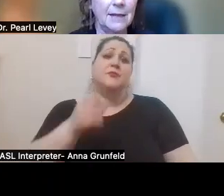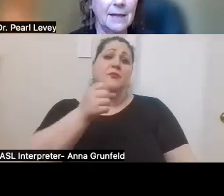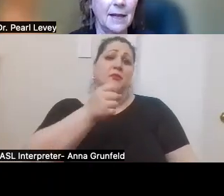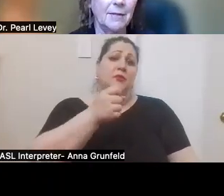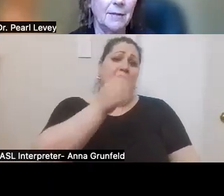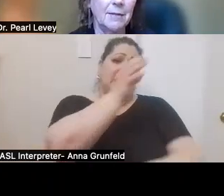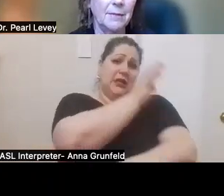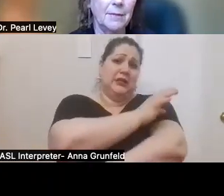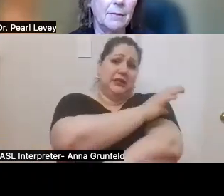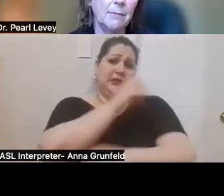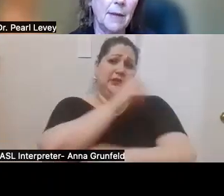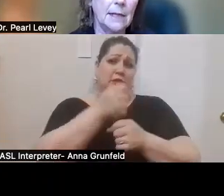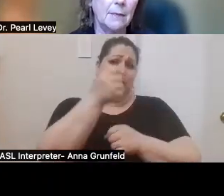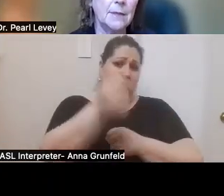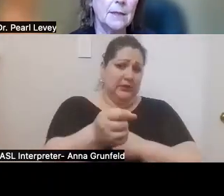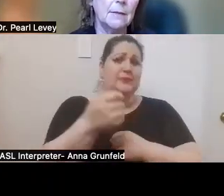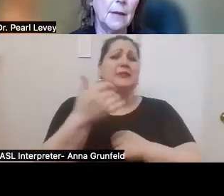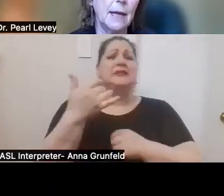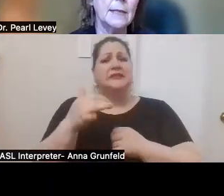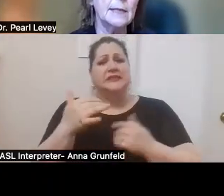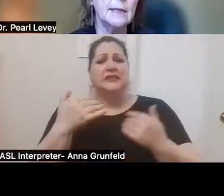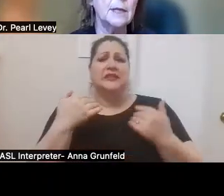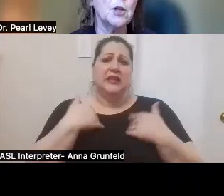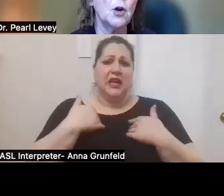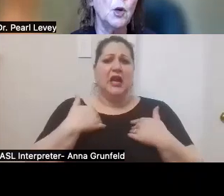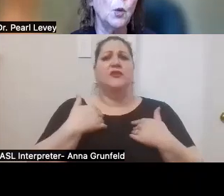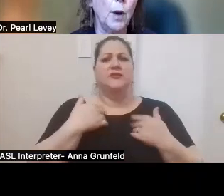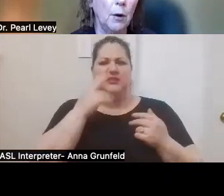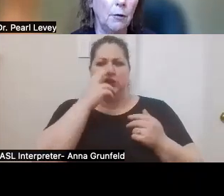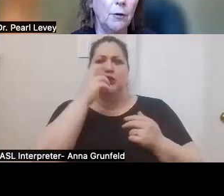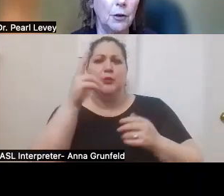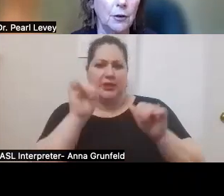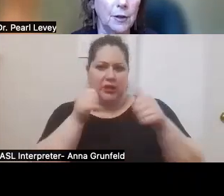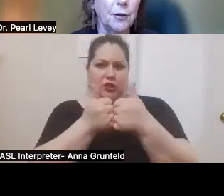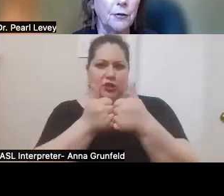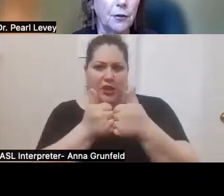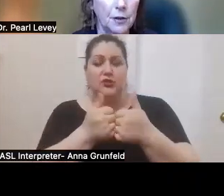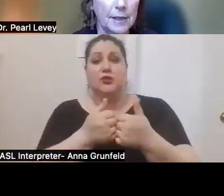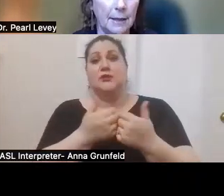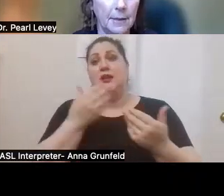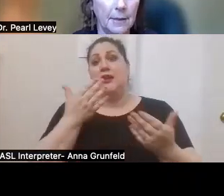make it make some as sometimes only aware of learners for the first time.